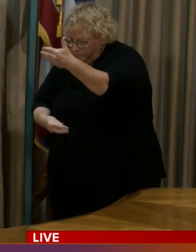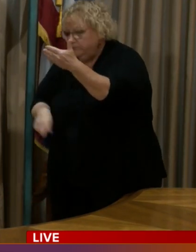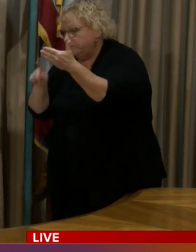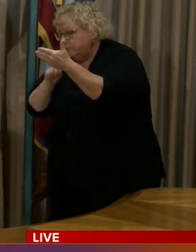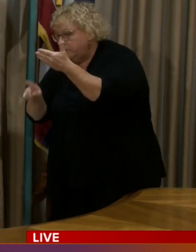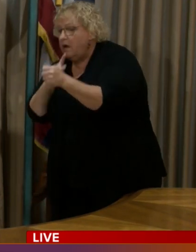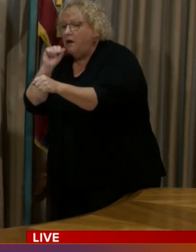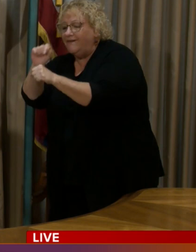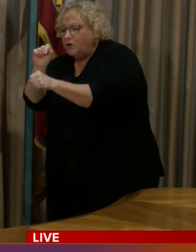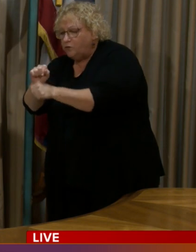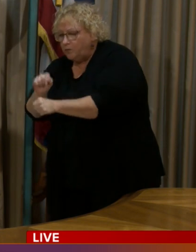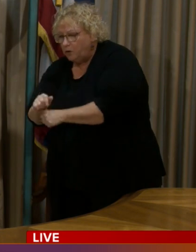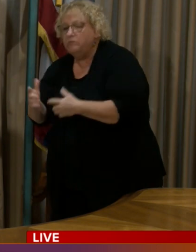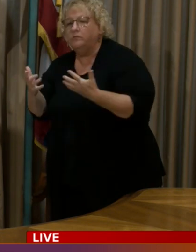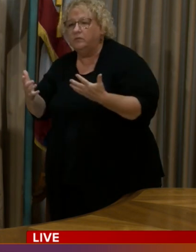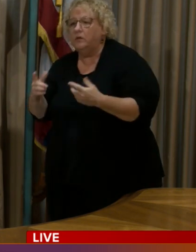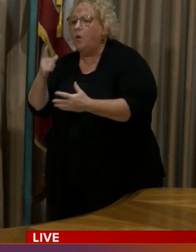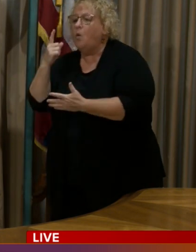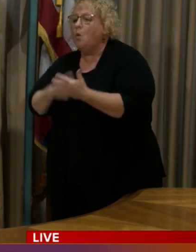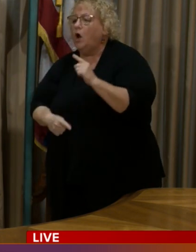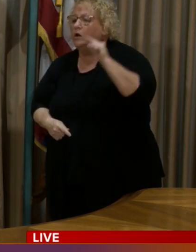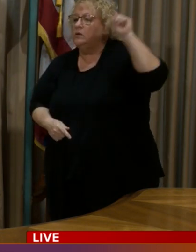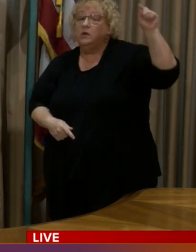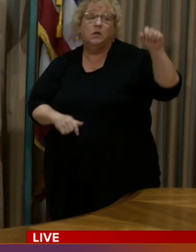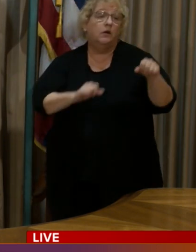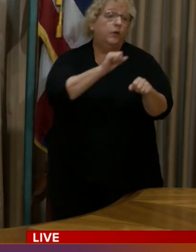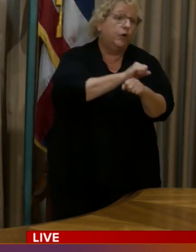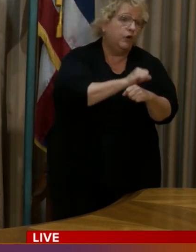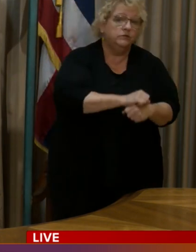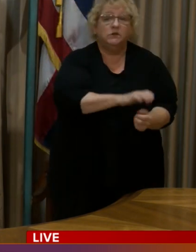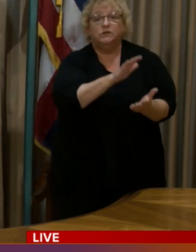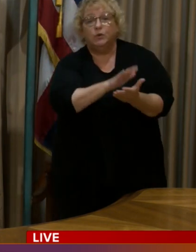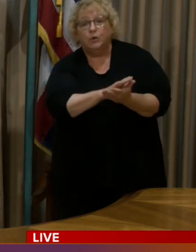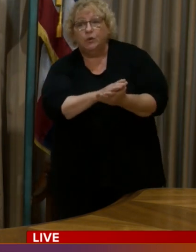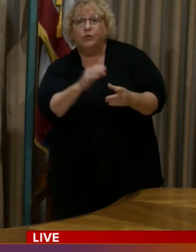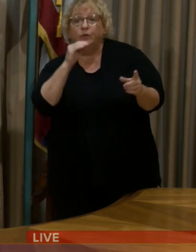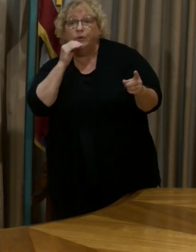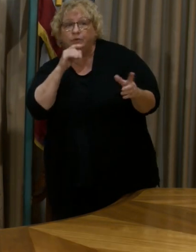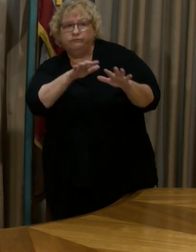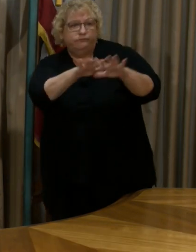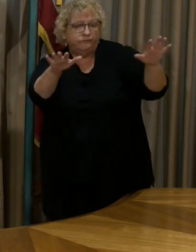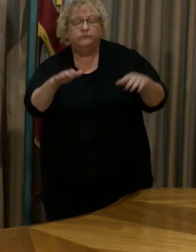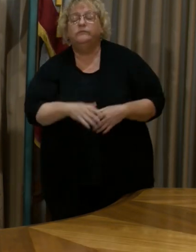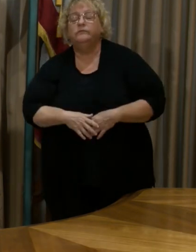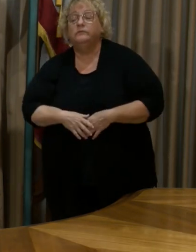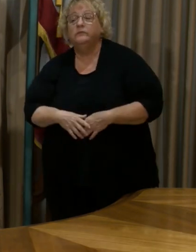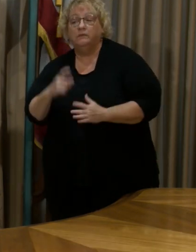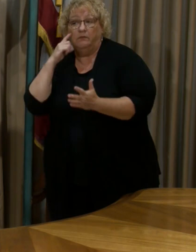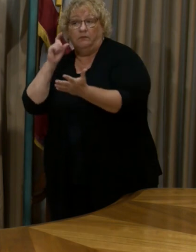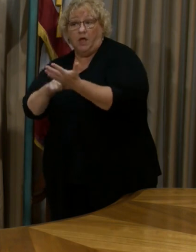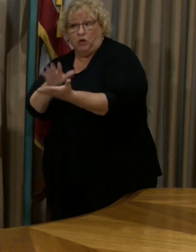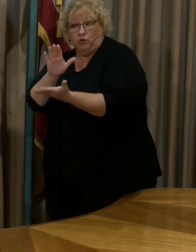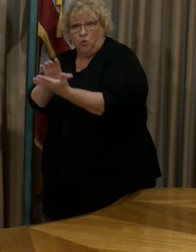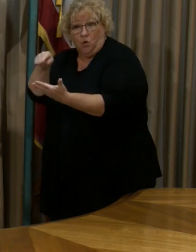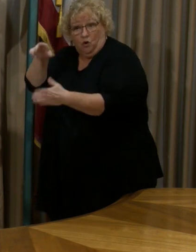WE RECEIVE LABORATORY REPORTS. WE INVESTIGATE THOSE AND WE FIND OUT AS QUICKLY AS WE WERE ABLE TO WHAT KIND OF SETTINGS MAY